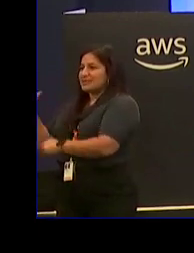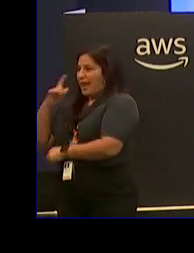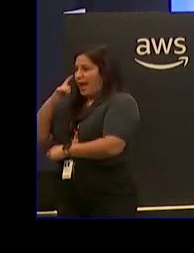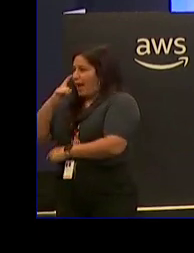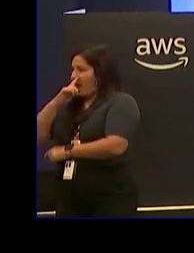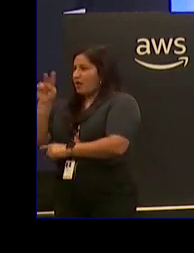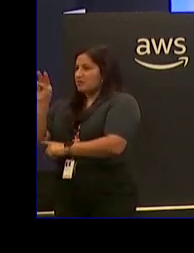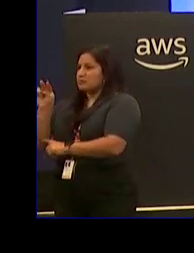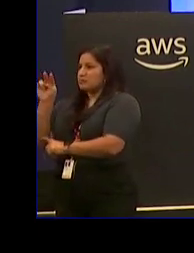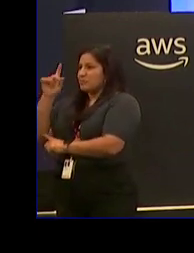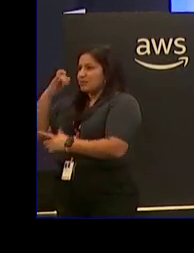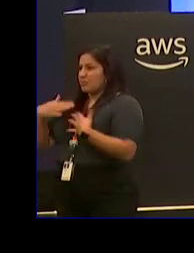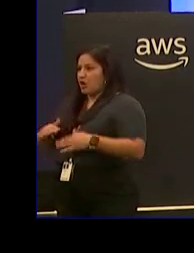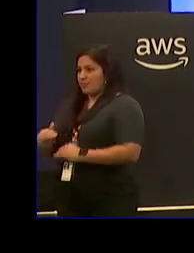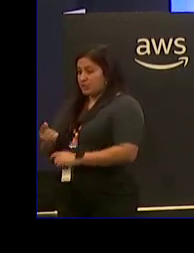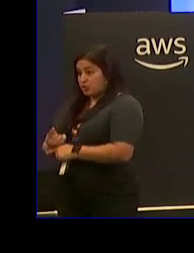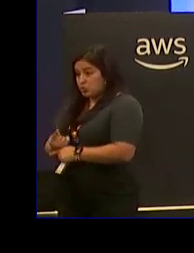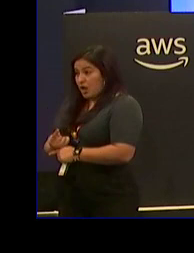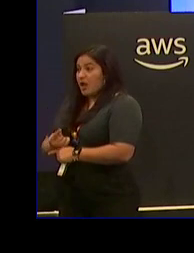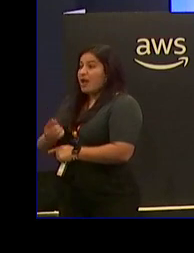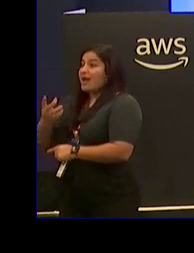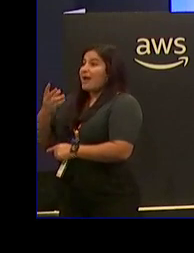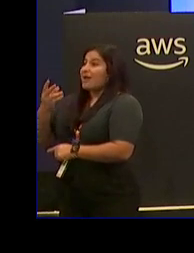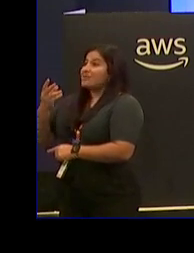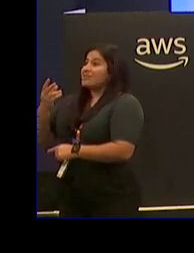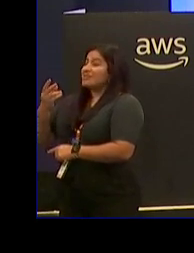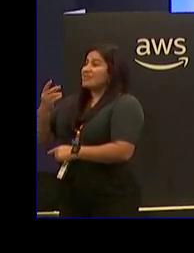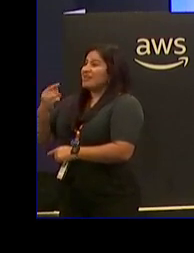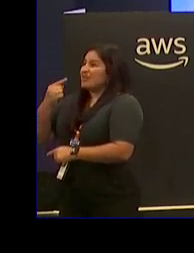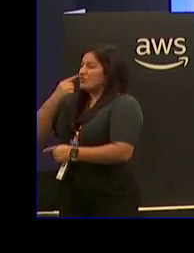and mapping that to a particular screen on the,